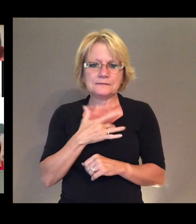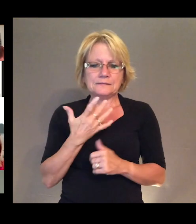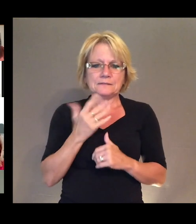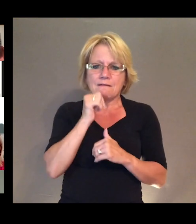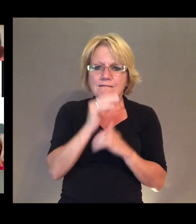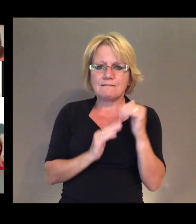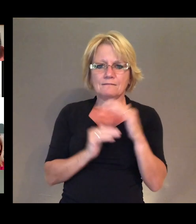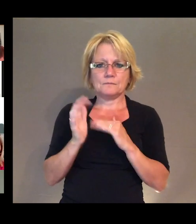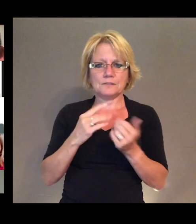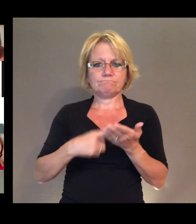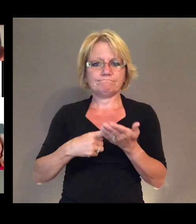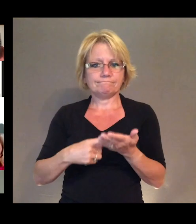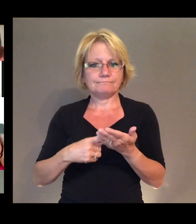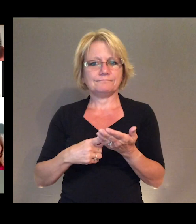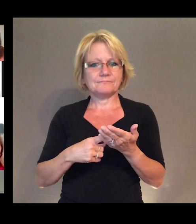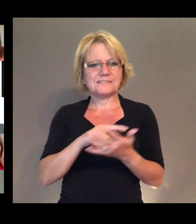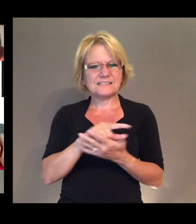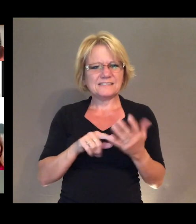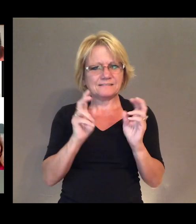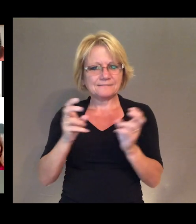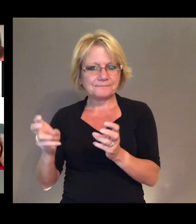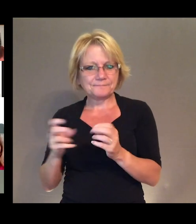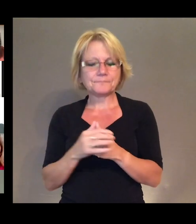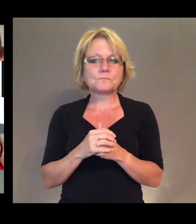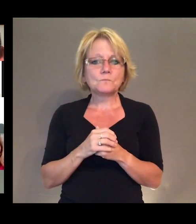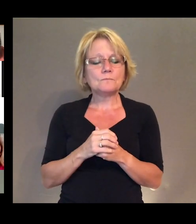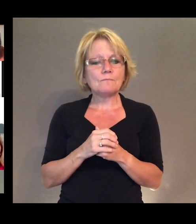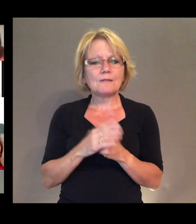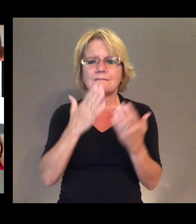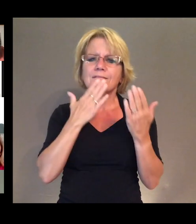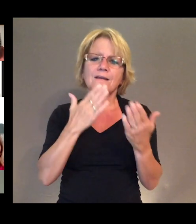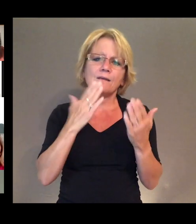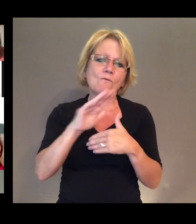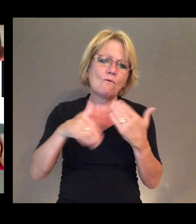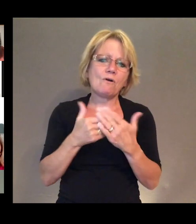when we talk about these subjects. So I just want to thank all of you for being here.